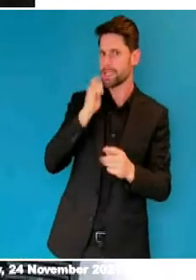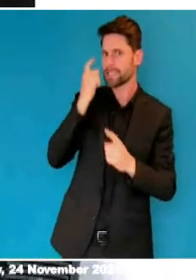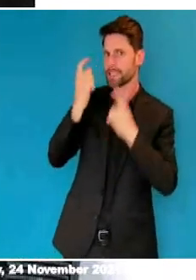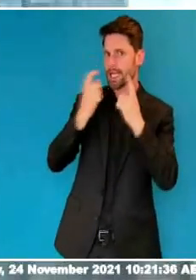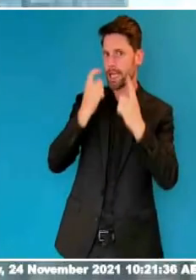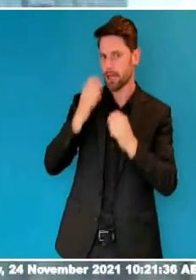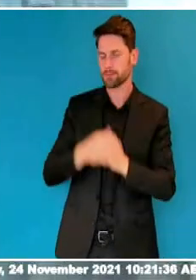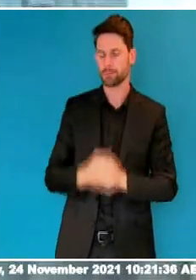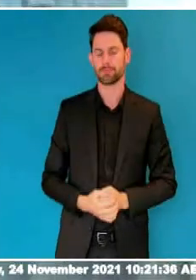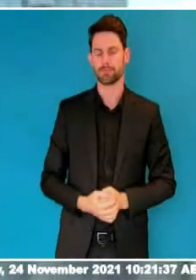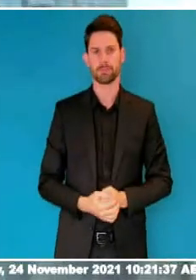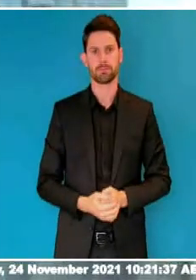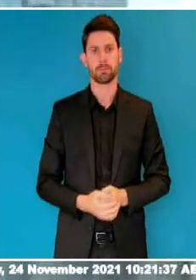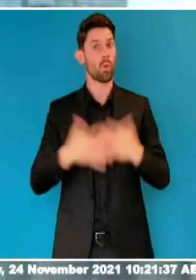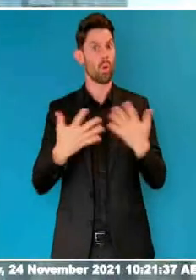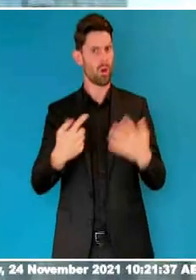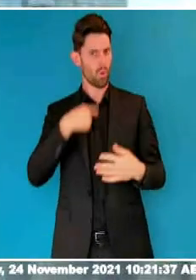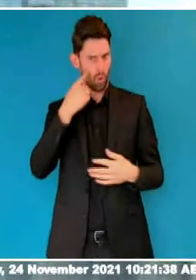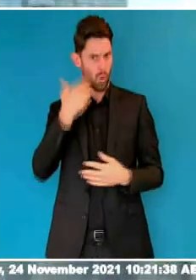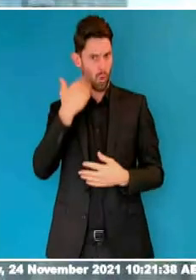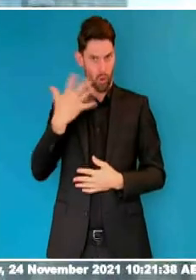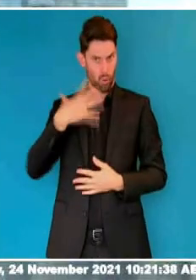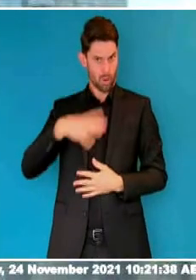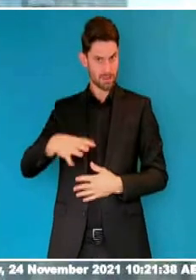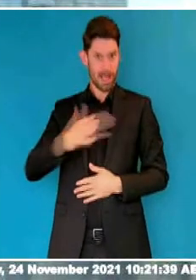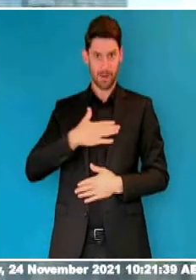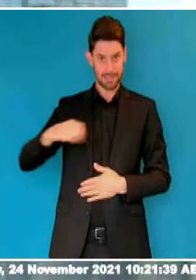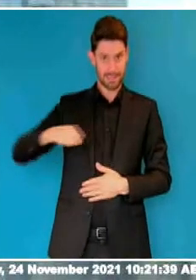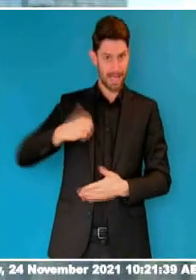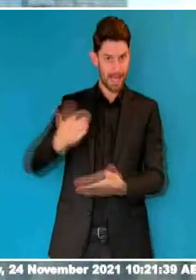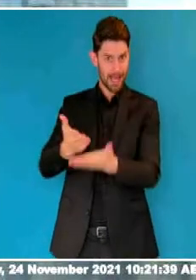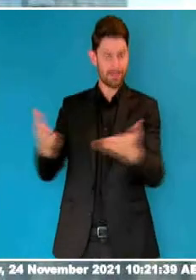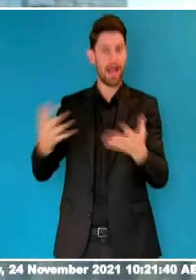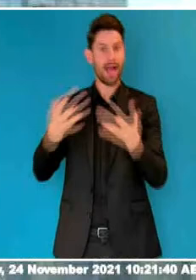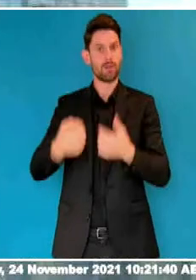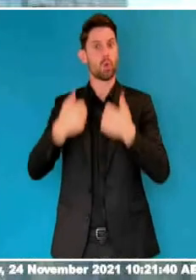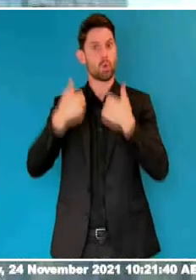that we've removed any barriers that we can for those employees for participation in our